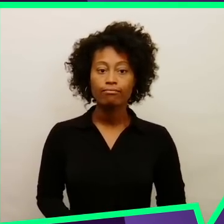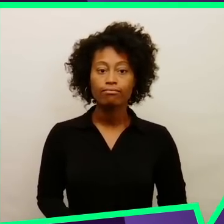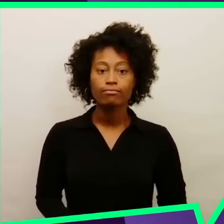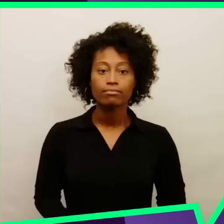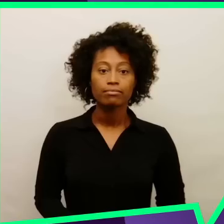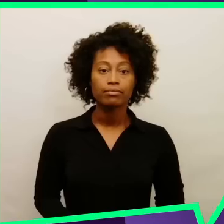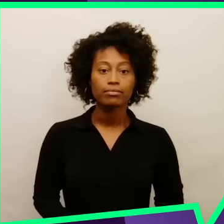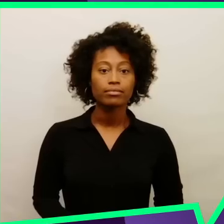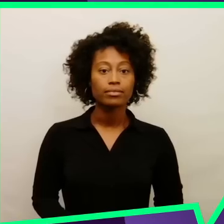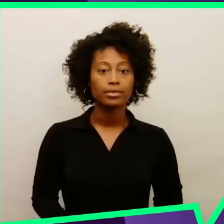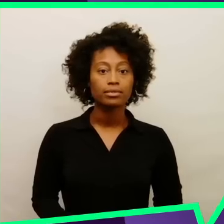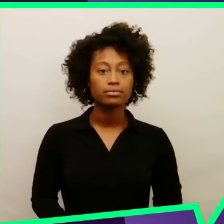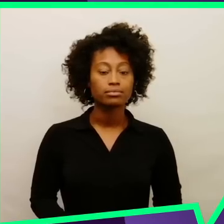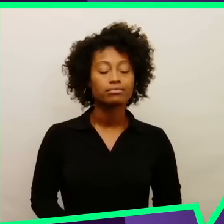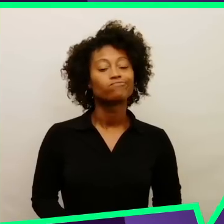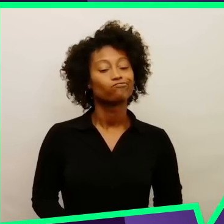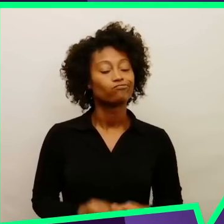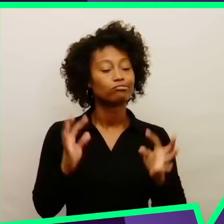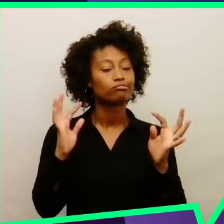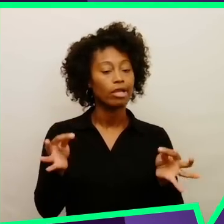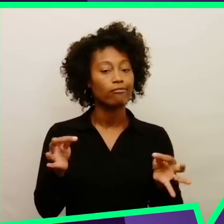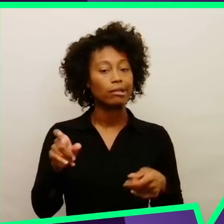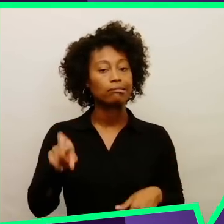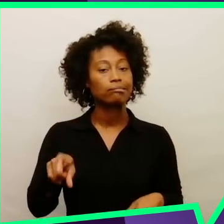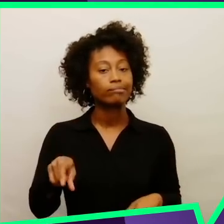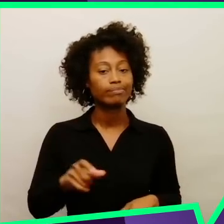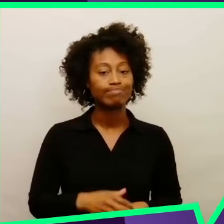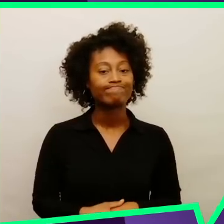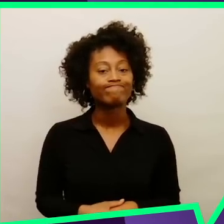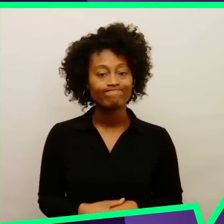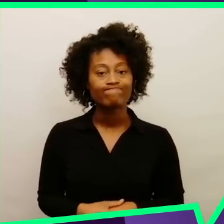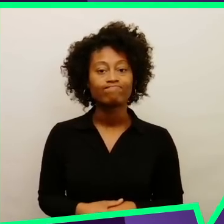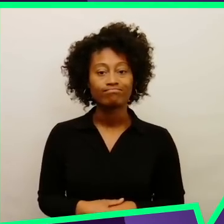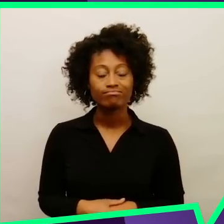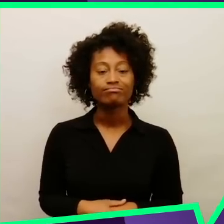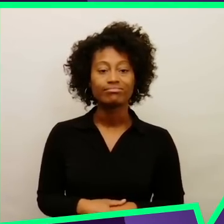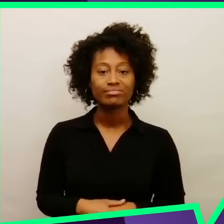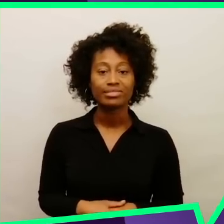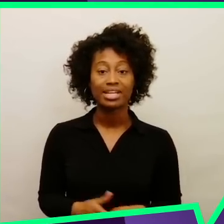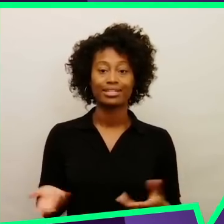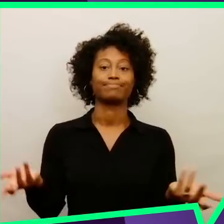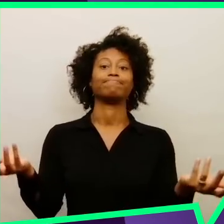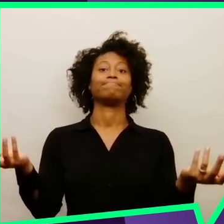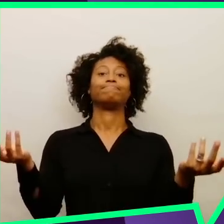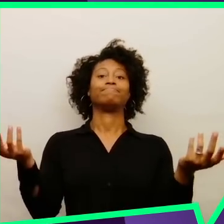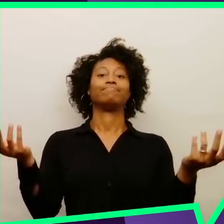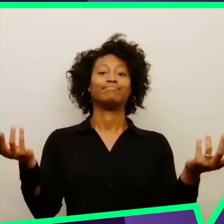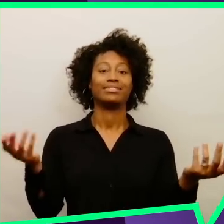That is definitely key. Oh, and look at that, Dequan just out of nowhere,